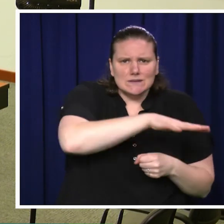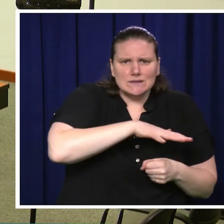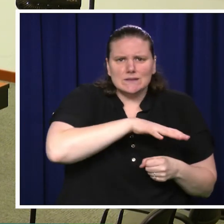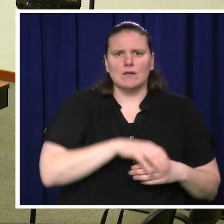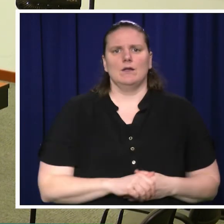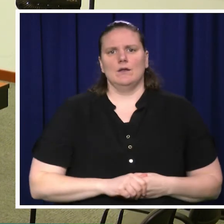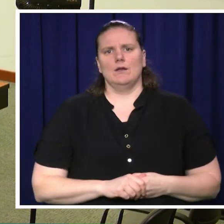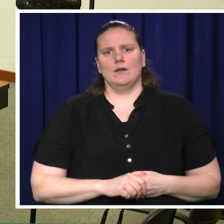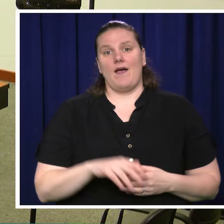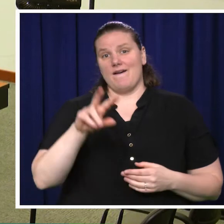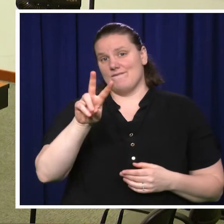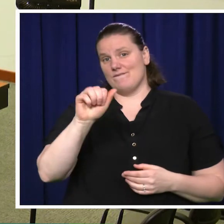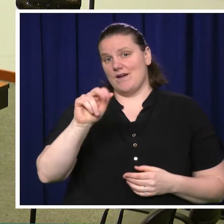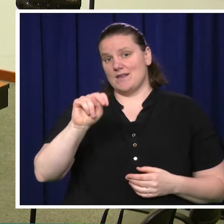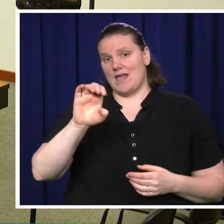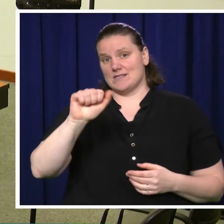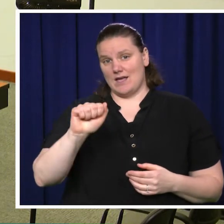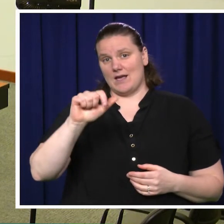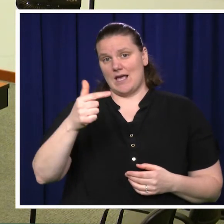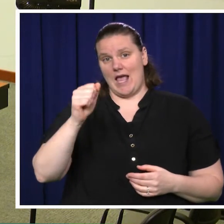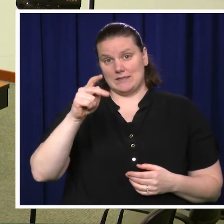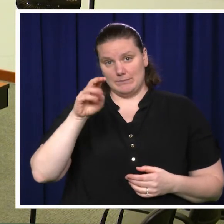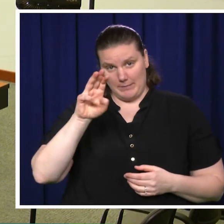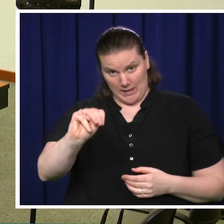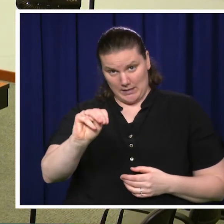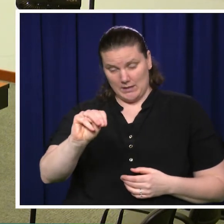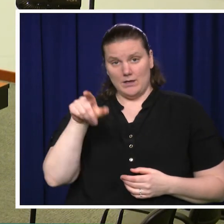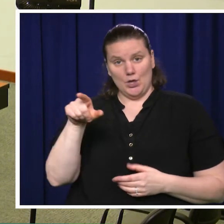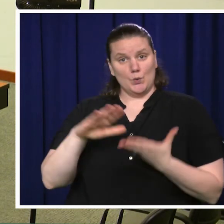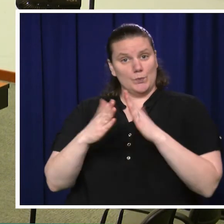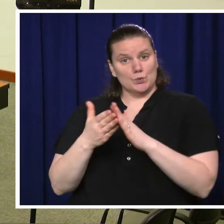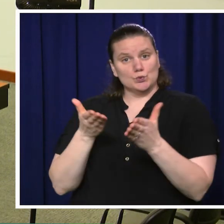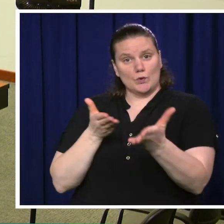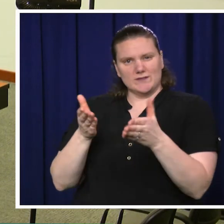vulnerable neighbors. Under the leadership of director Vanessa Gastón of Community